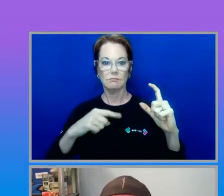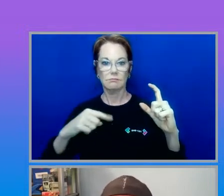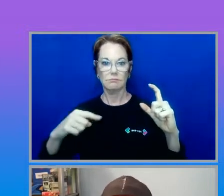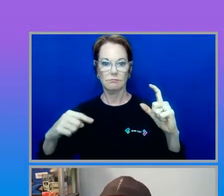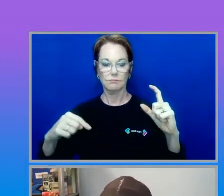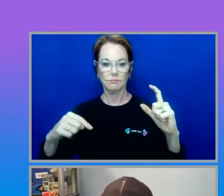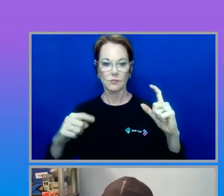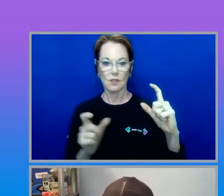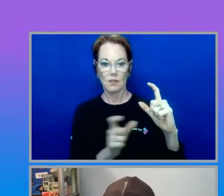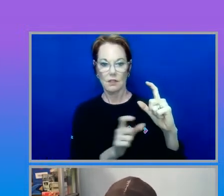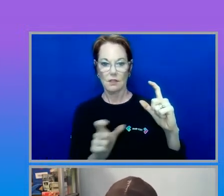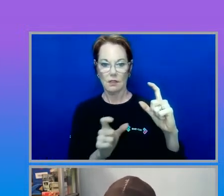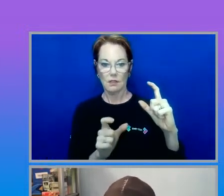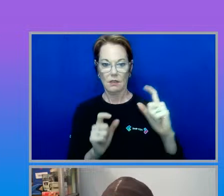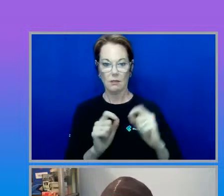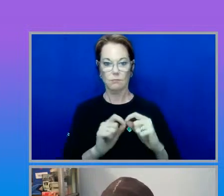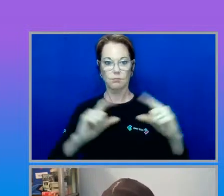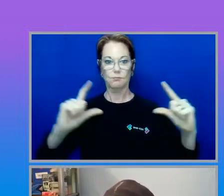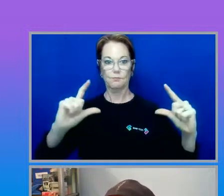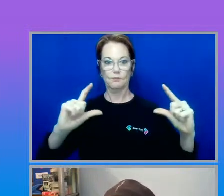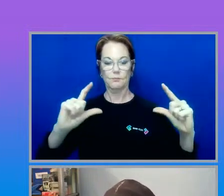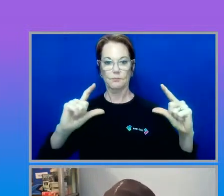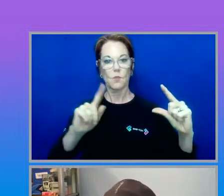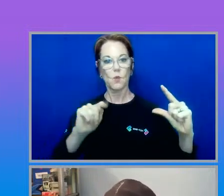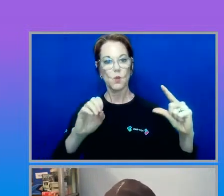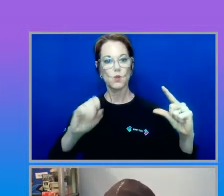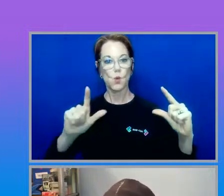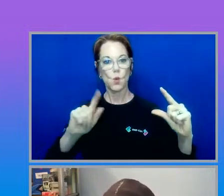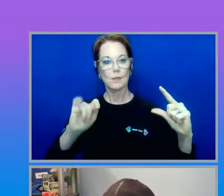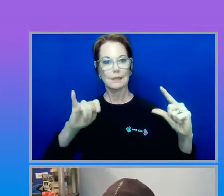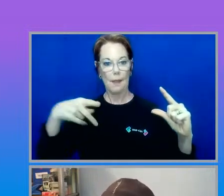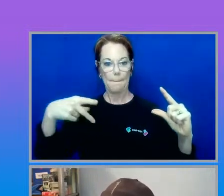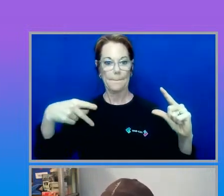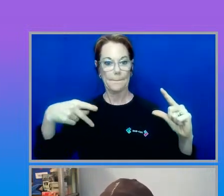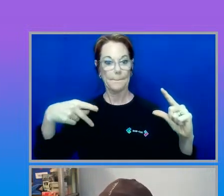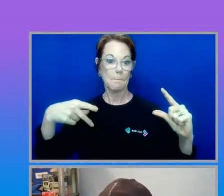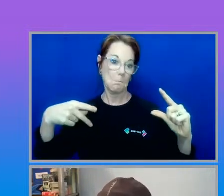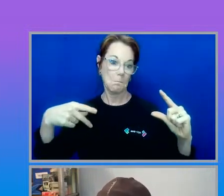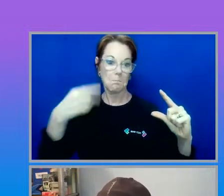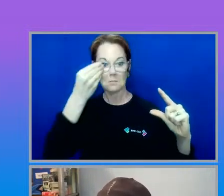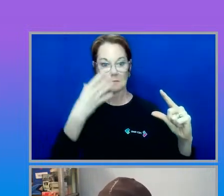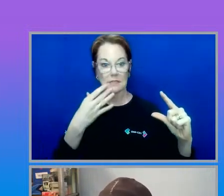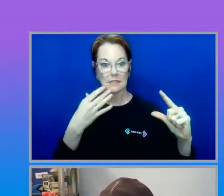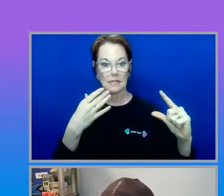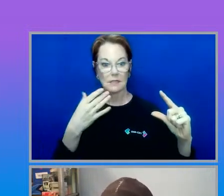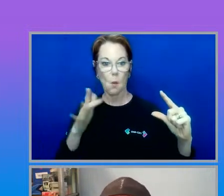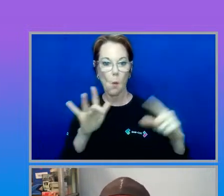over that red wavy line, I get a little tooltip pop over. Which